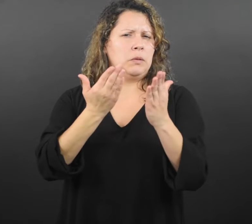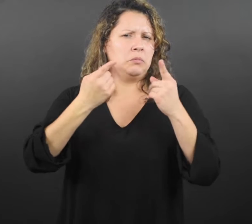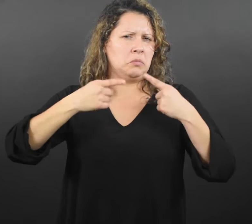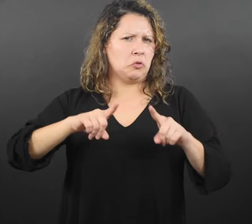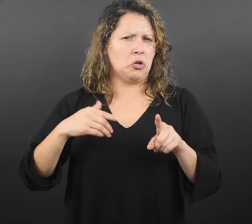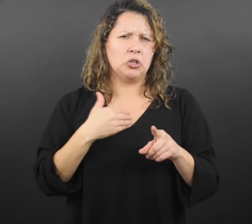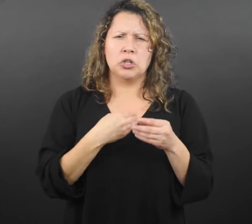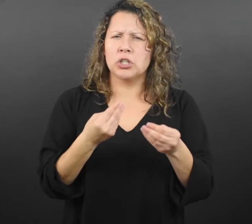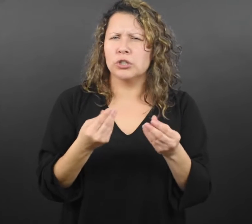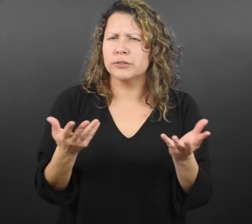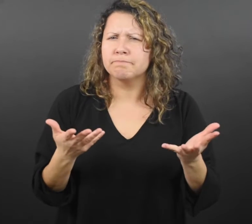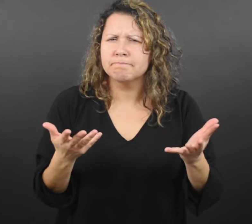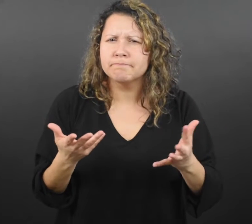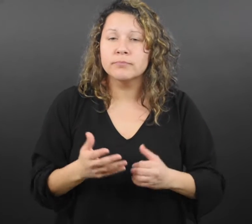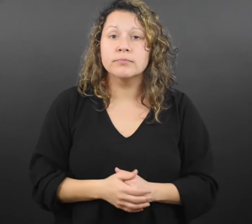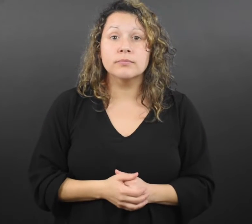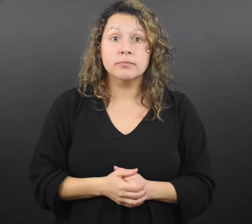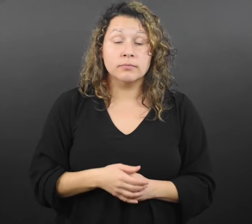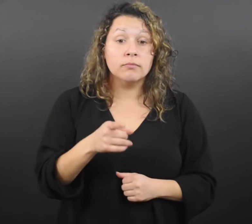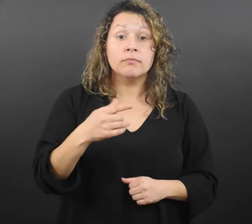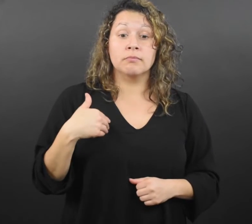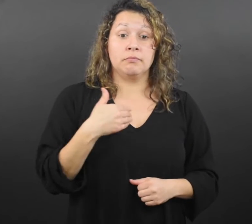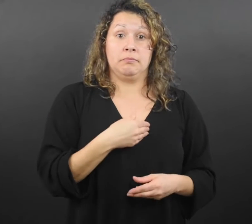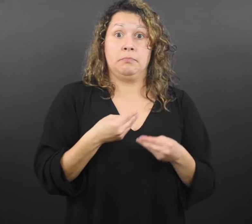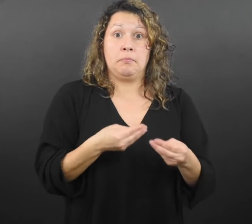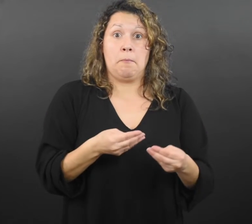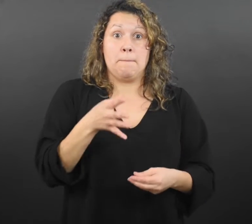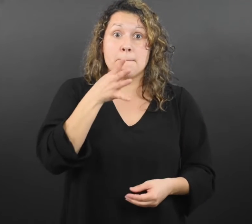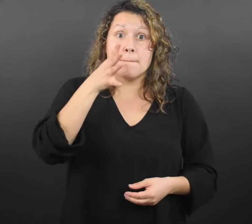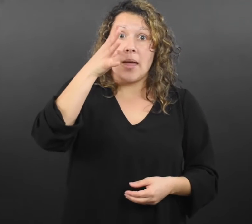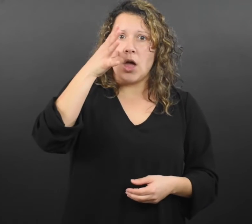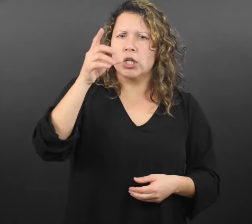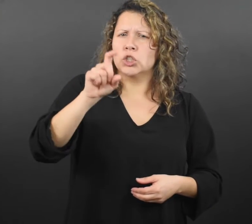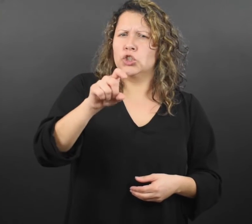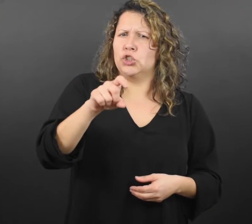COVID-19 vaccine recommendations during breastfeeding